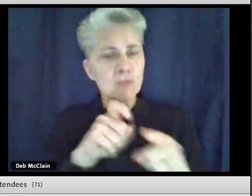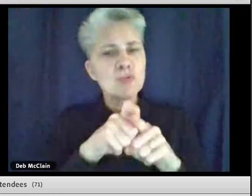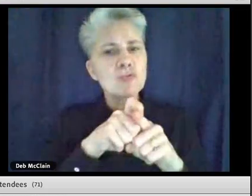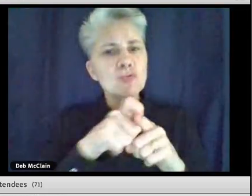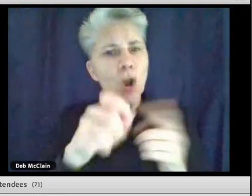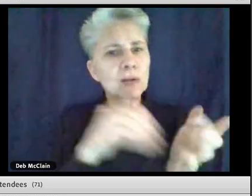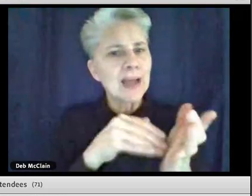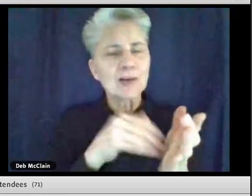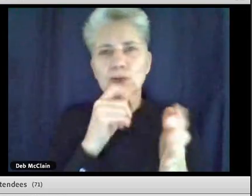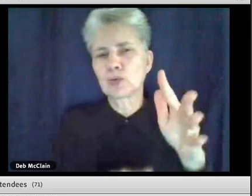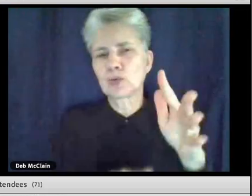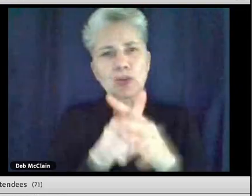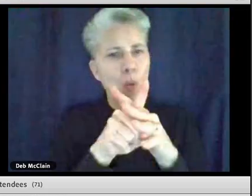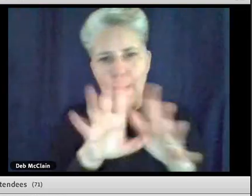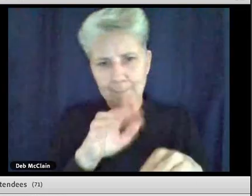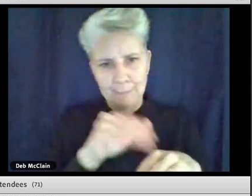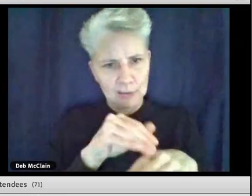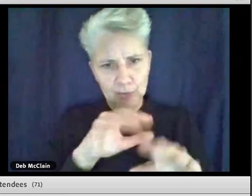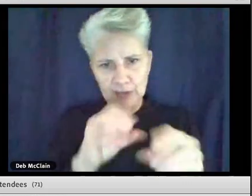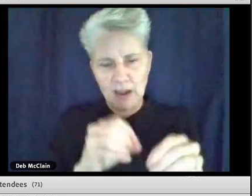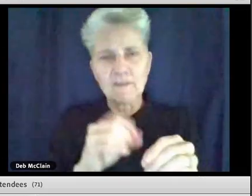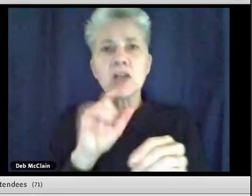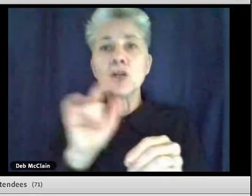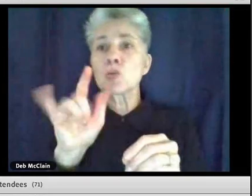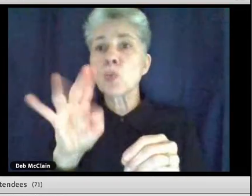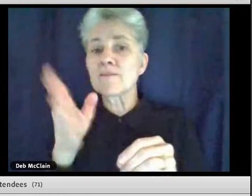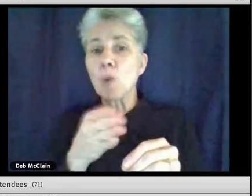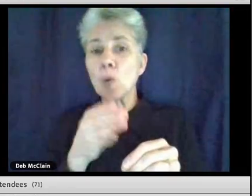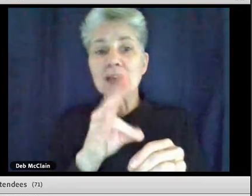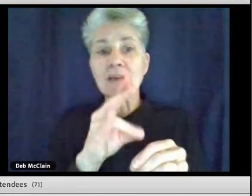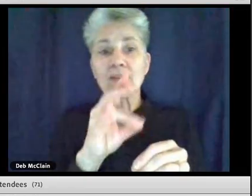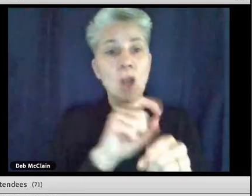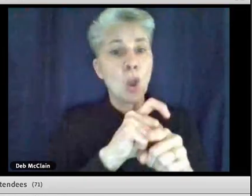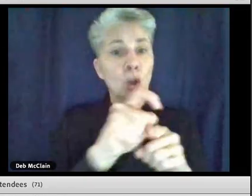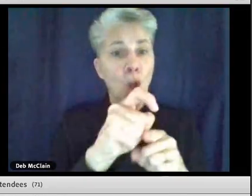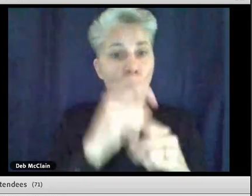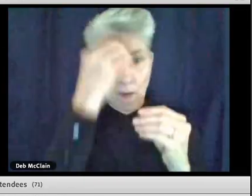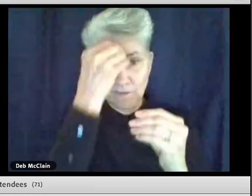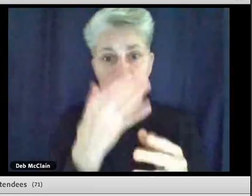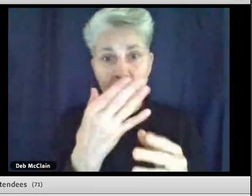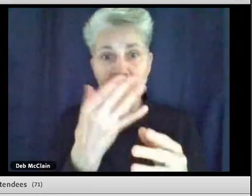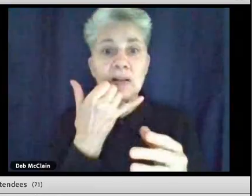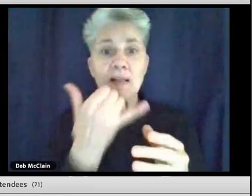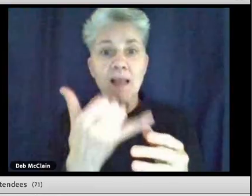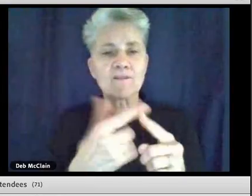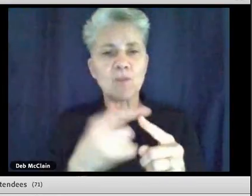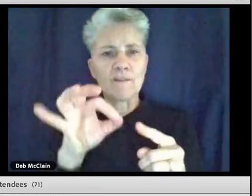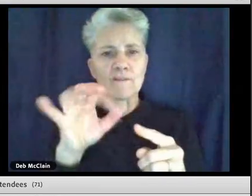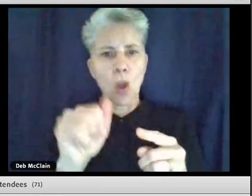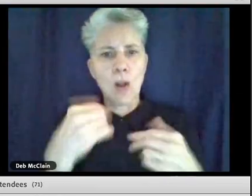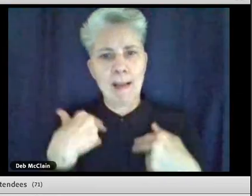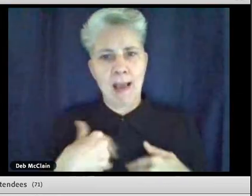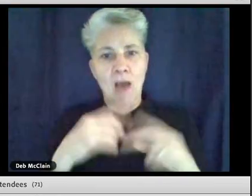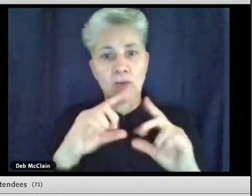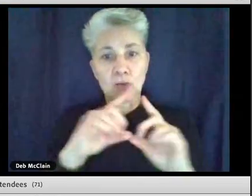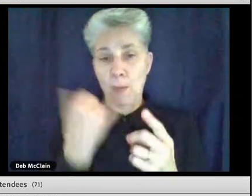Don't just show up, and there's also a 24/7 call center for the Florida Health Department, so if that's something that you want to call